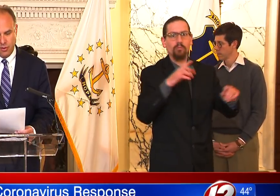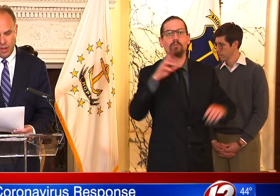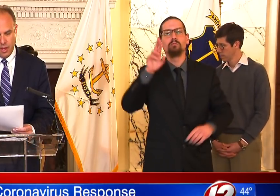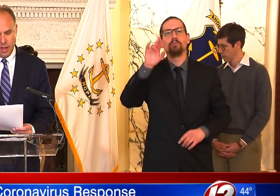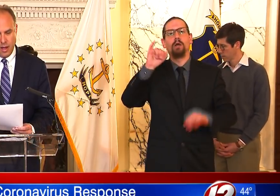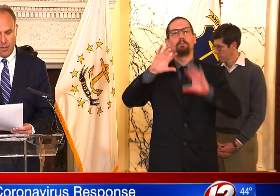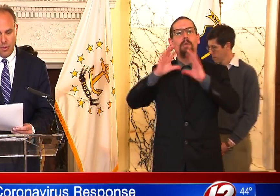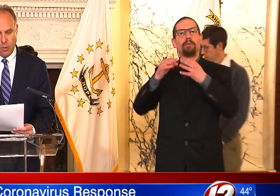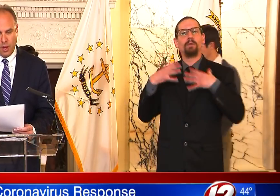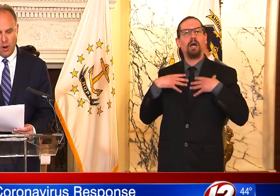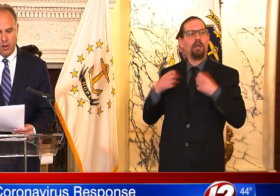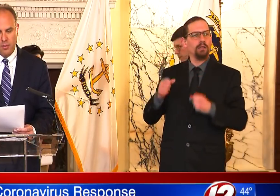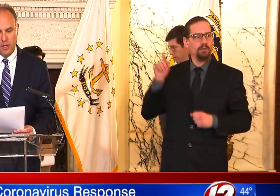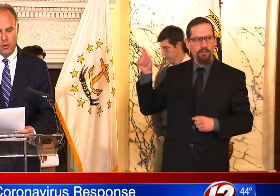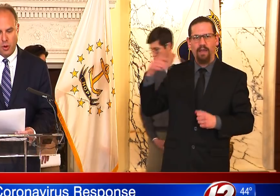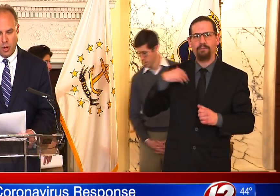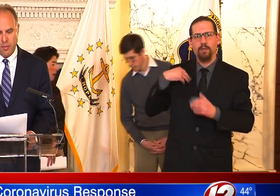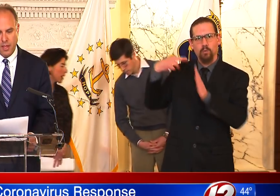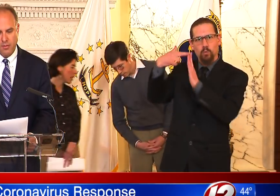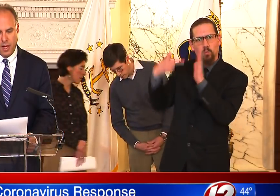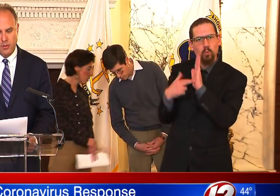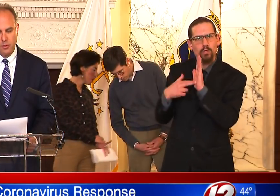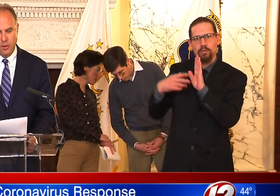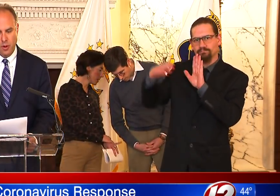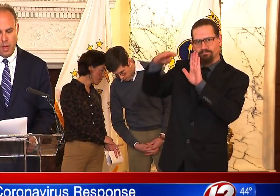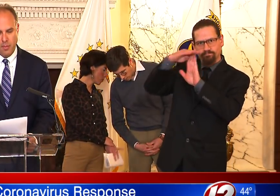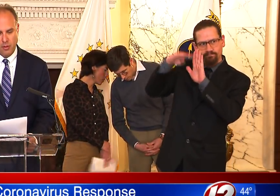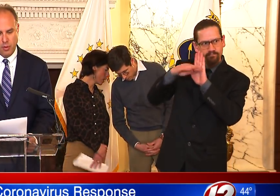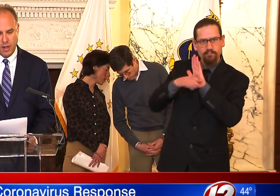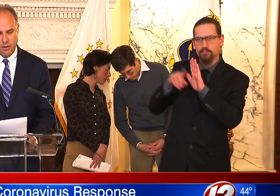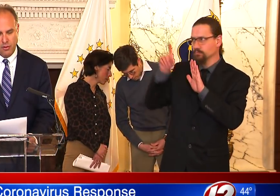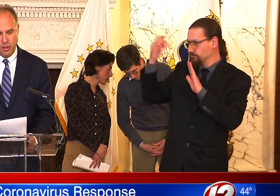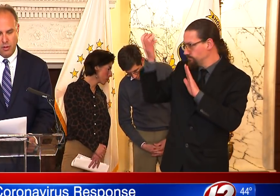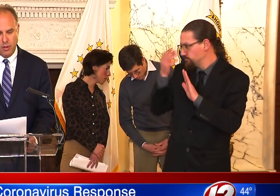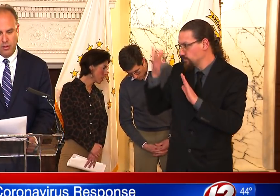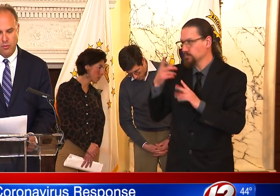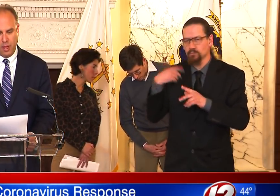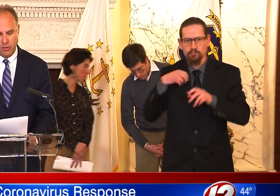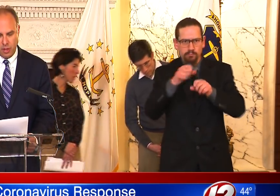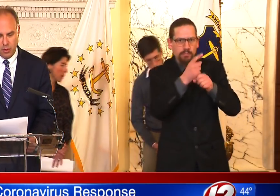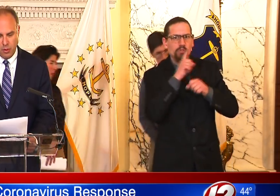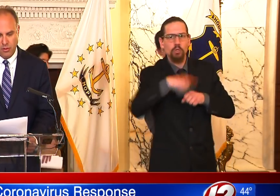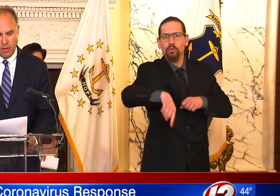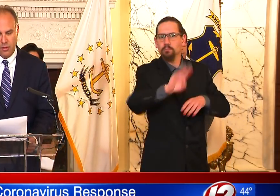MANUFACTURERS ARE FOLLOWING BEST PRACTICES AND THE PROTOCOLS OF THE DEPARTMENT OF HEALTH AS CONFIRMED BY FEDERAL